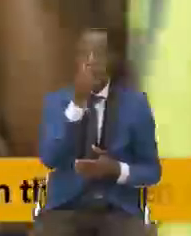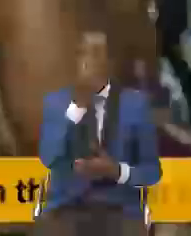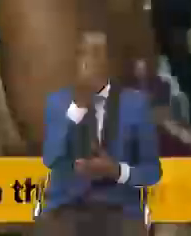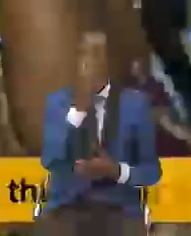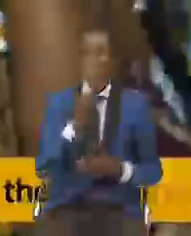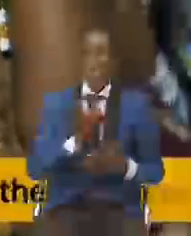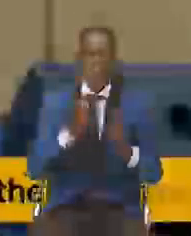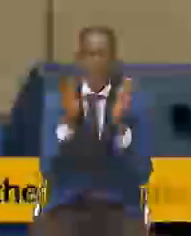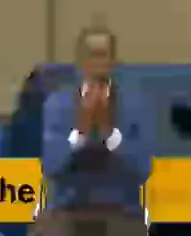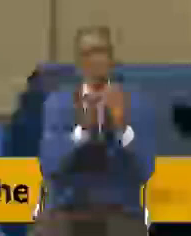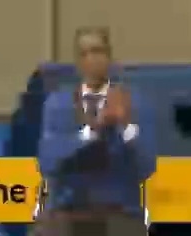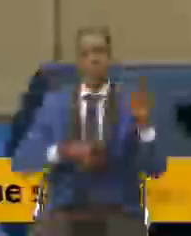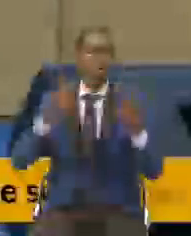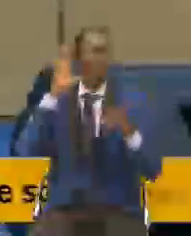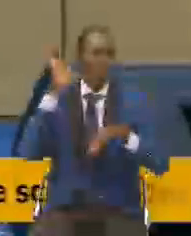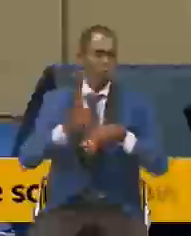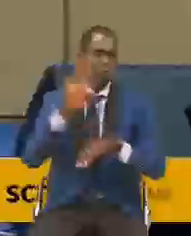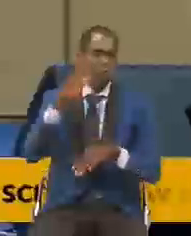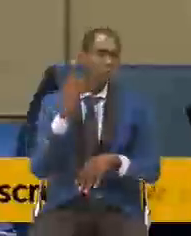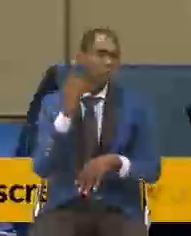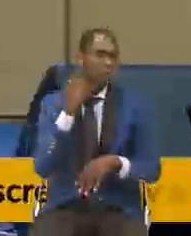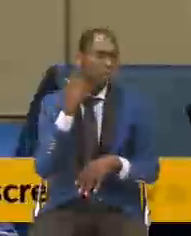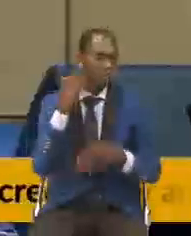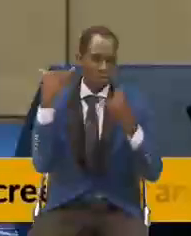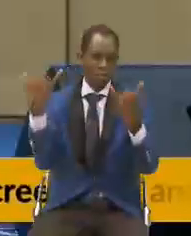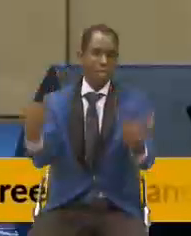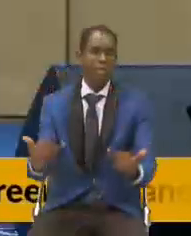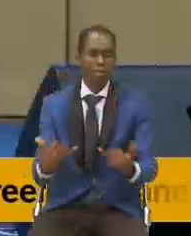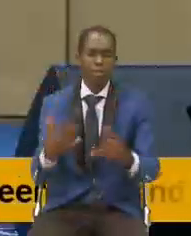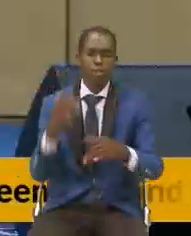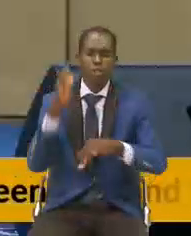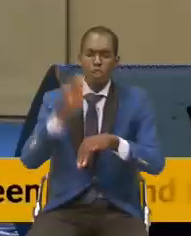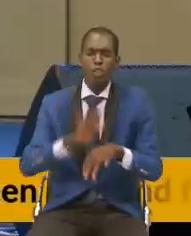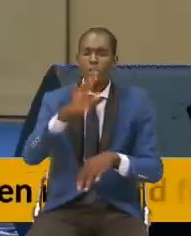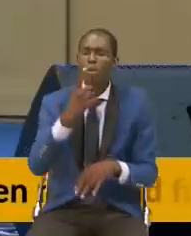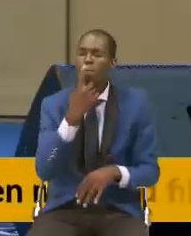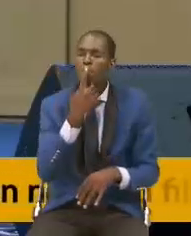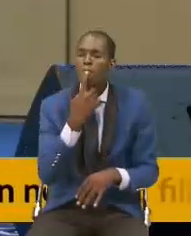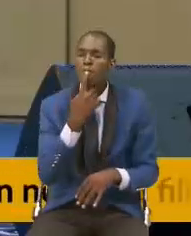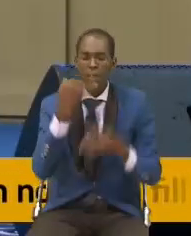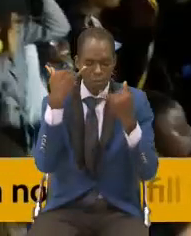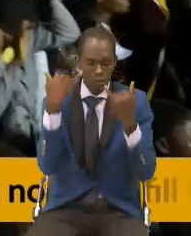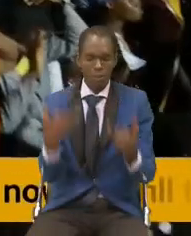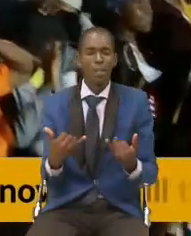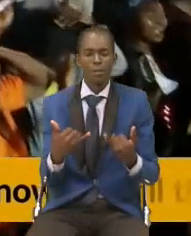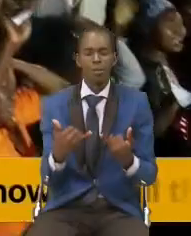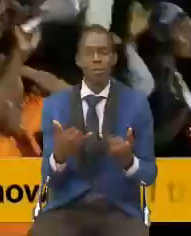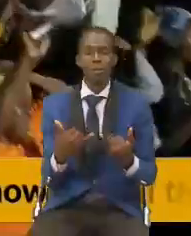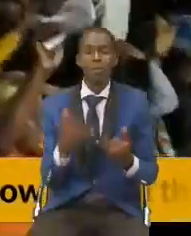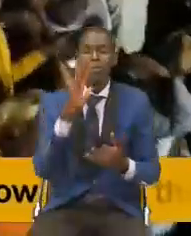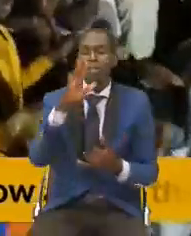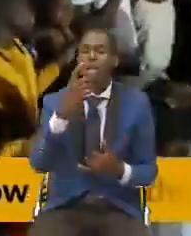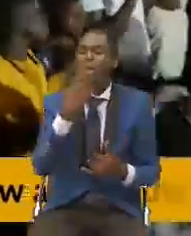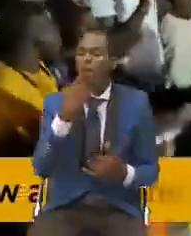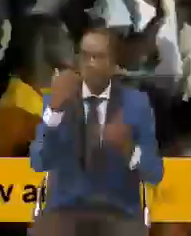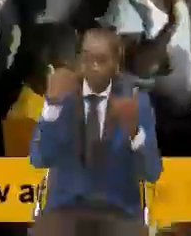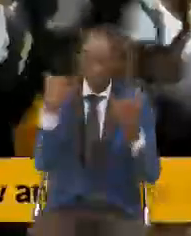death damn i pray the lord will touch your ears right now touch your mouth